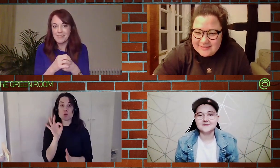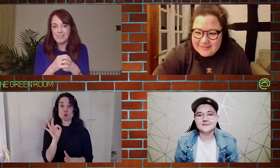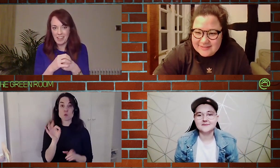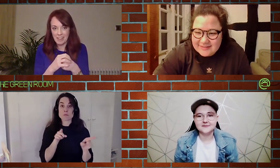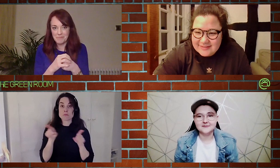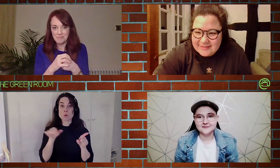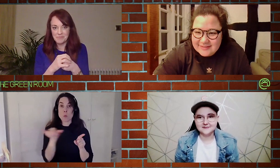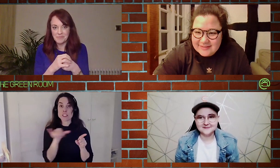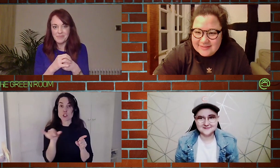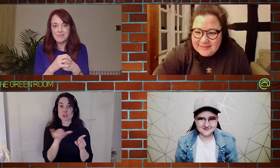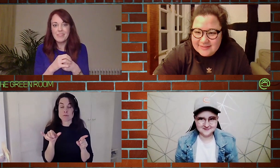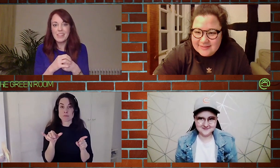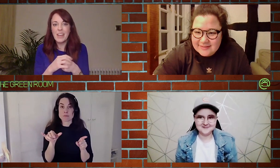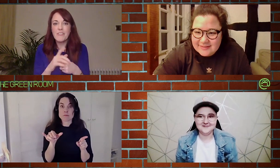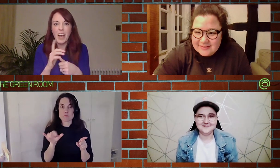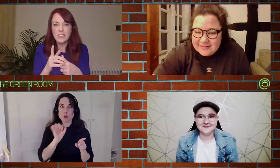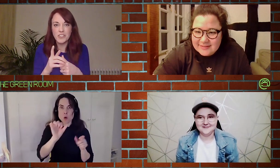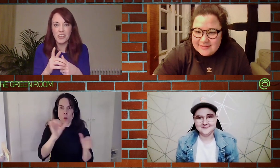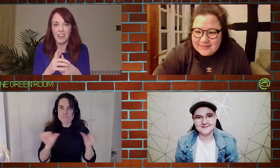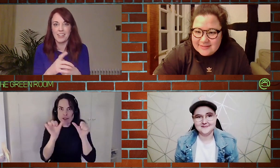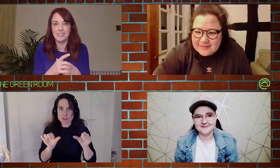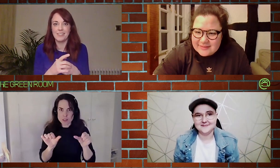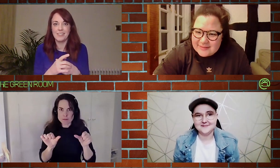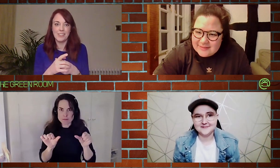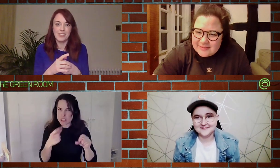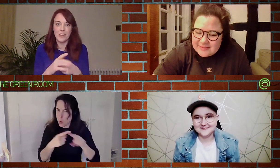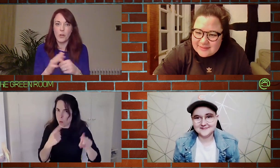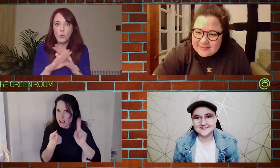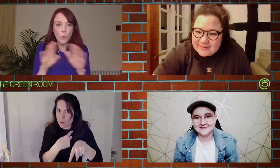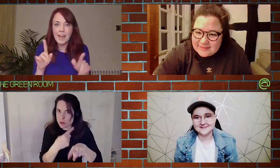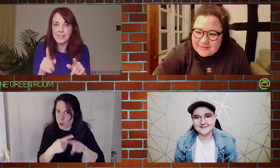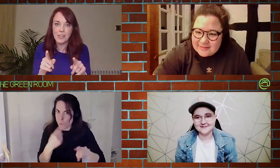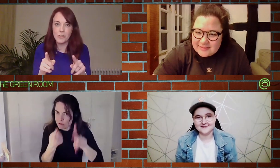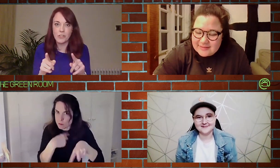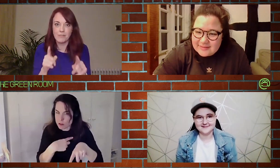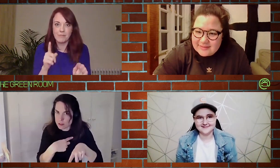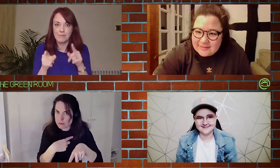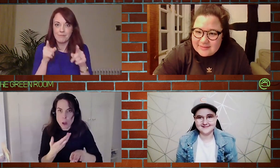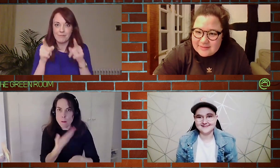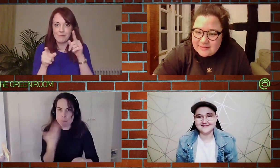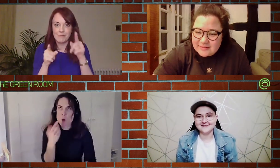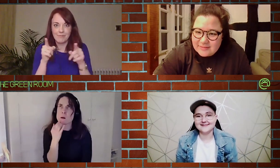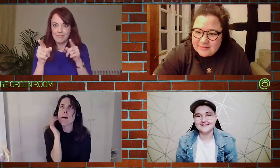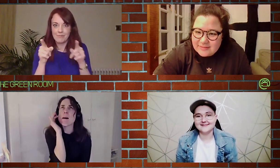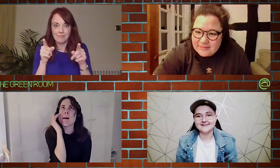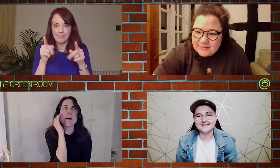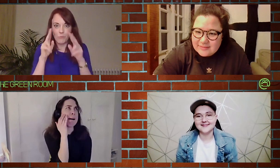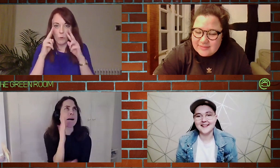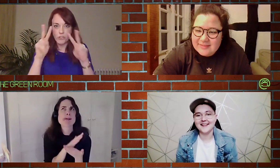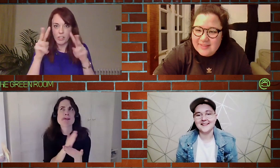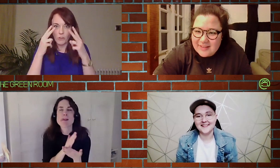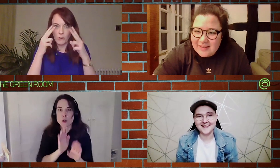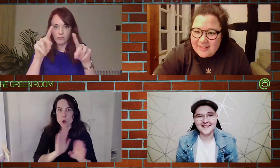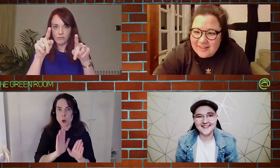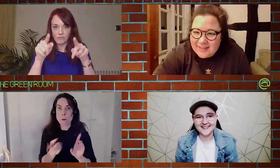Okay. Fast as you can. No hesitation. Watching you.